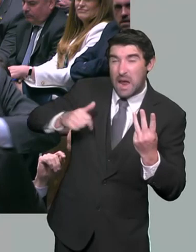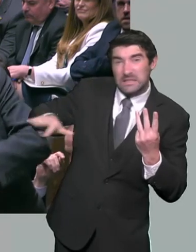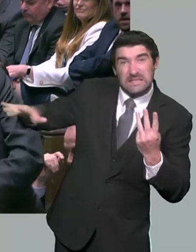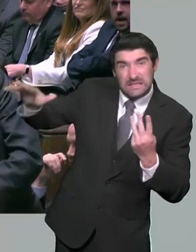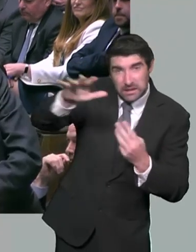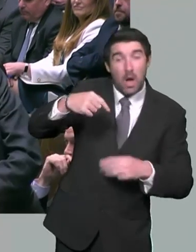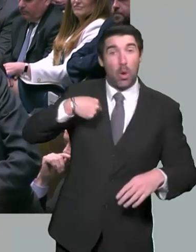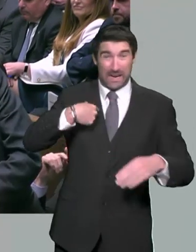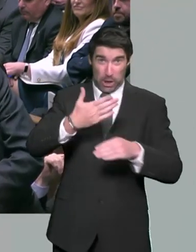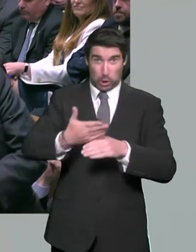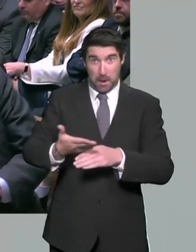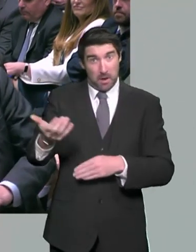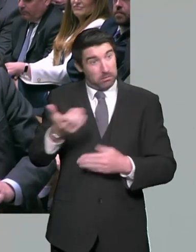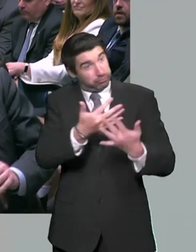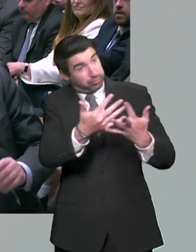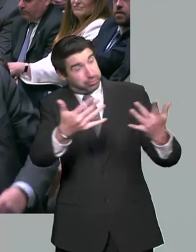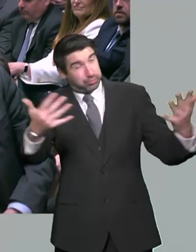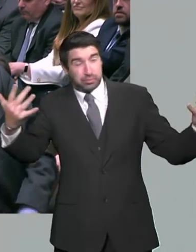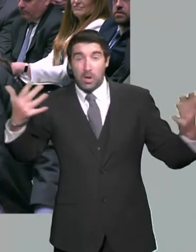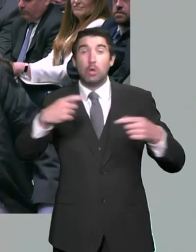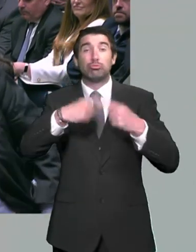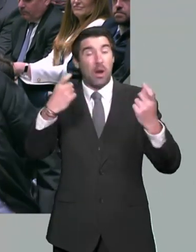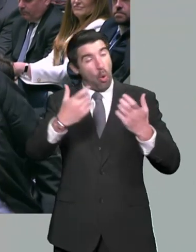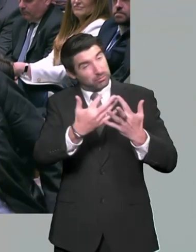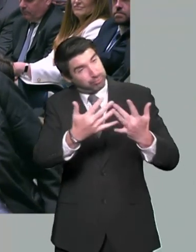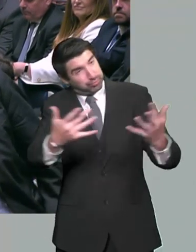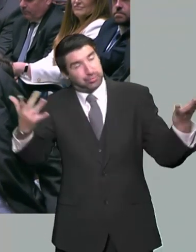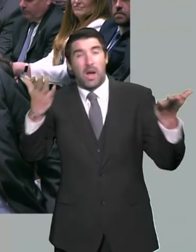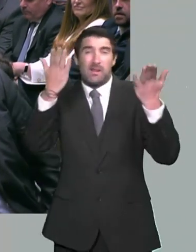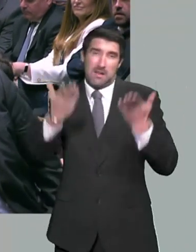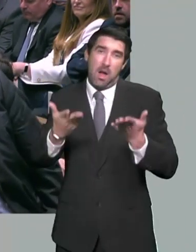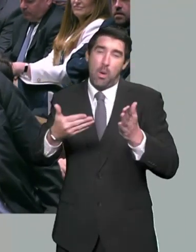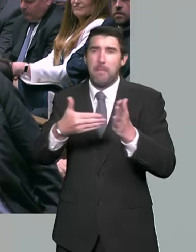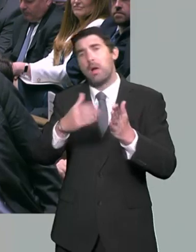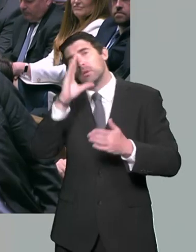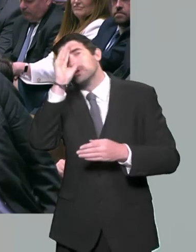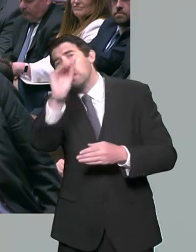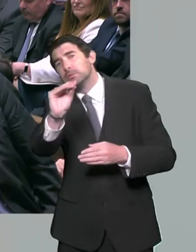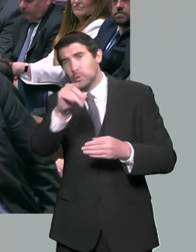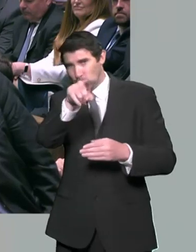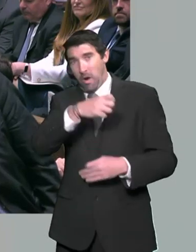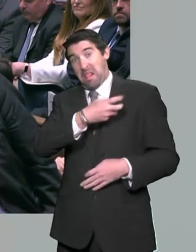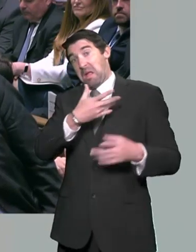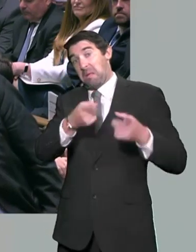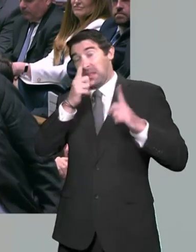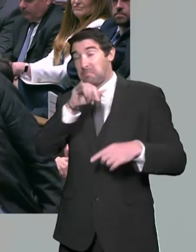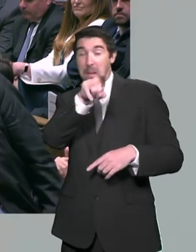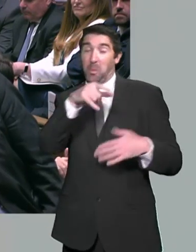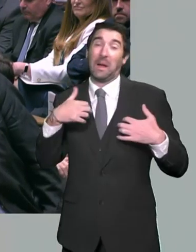Gentleman might like to know that just in the first five months of this year, this country